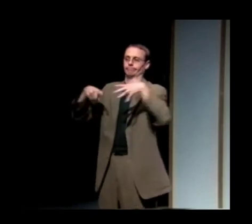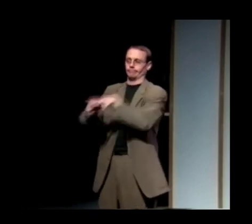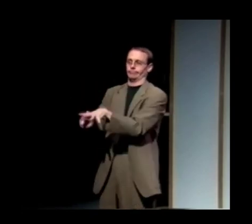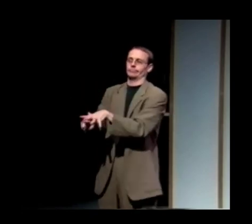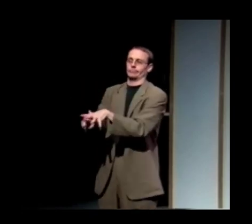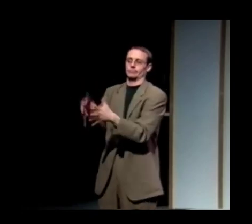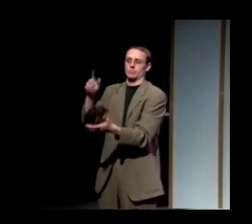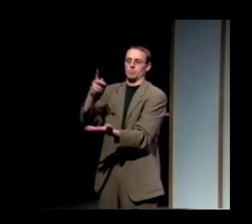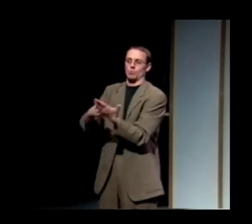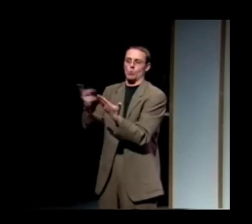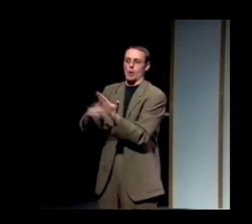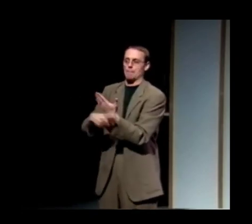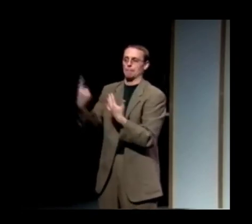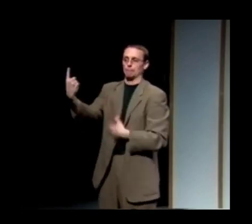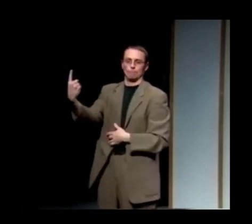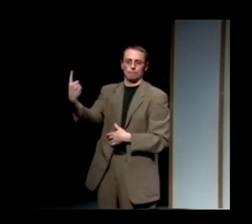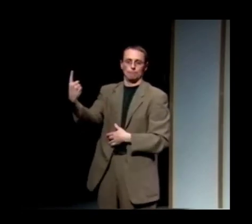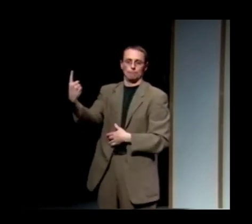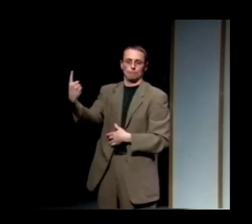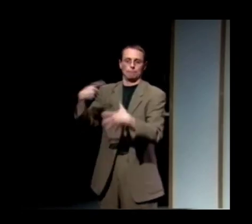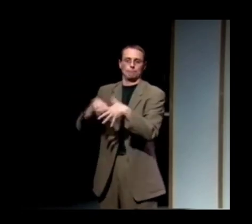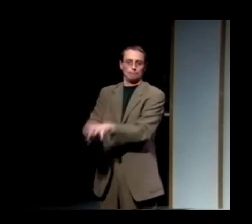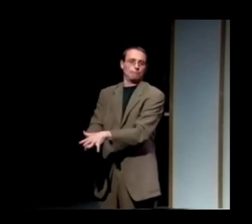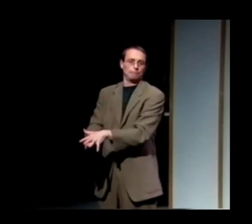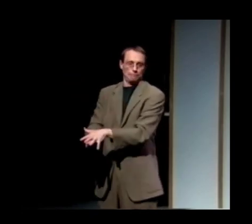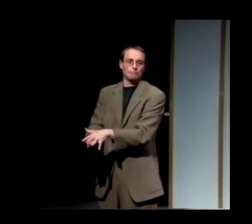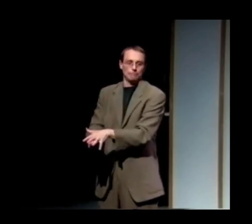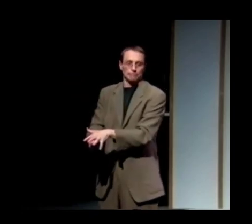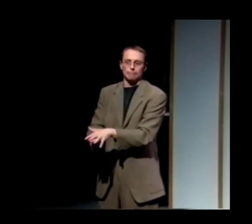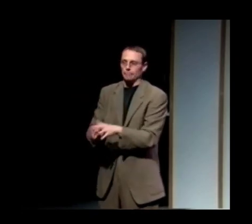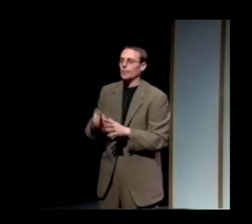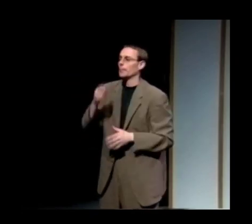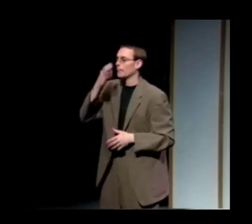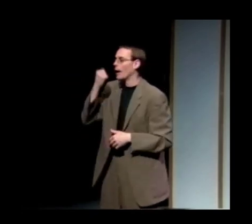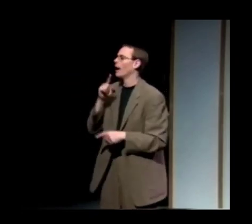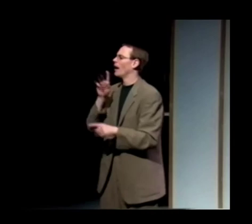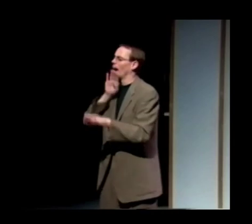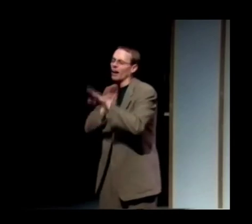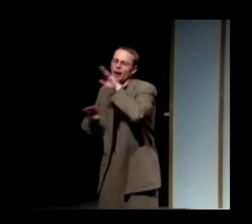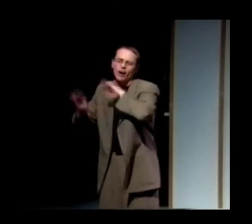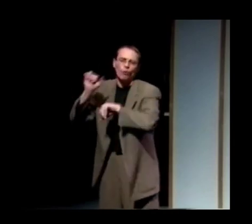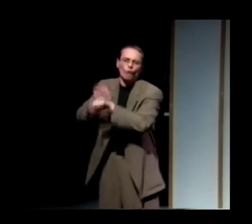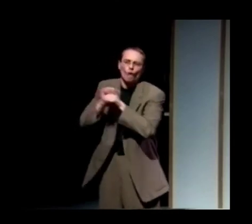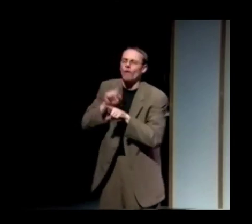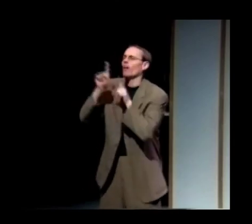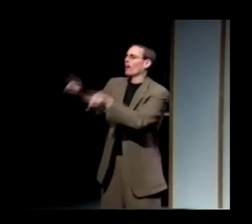IT'S A LONELY TREE, OK? THE SYMBOLISM OF THAT IS A LONE, DEAF PERSON